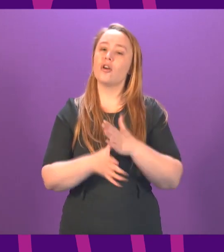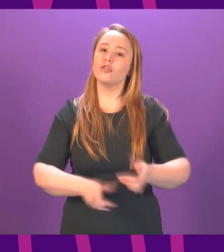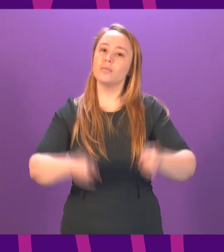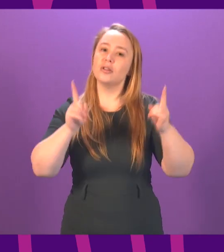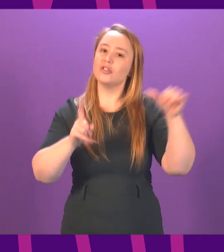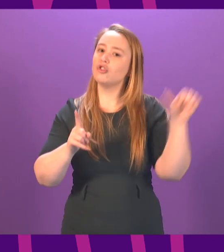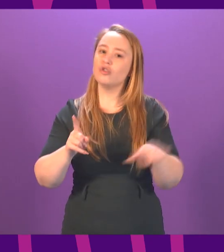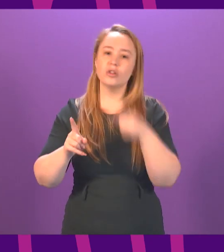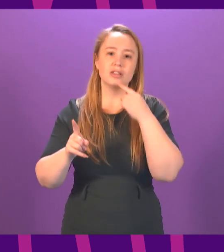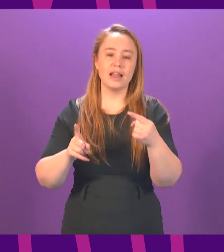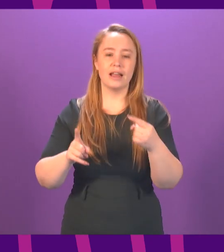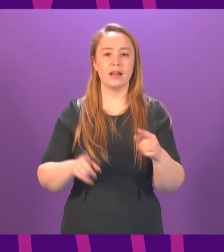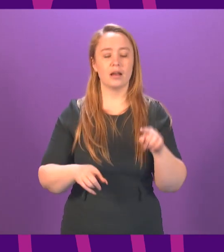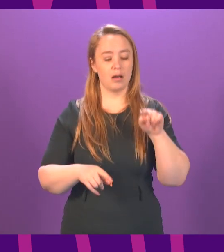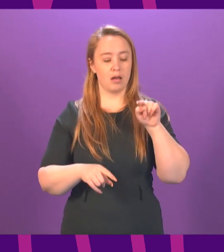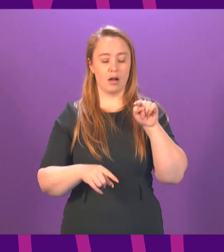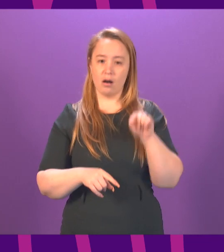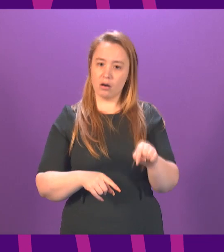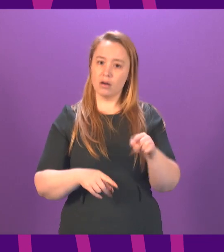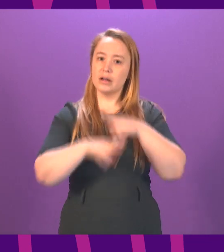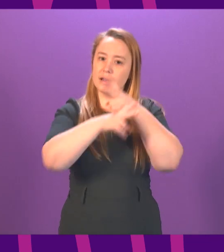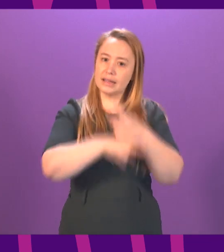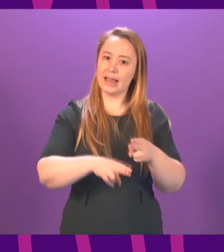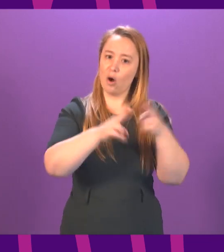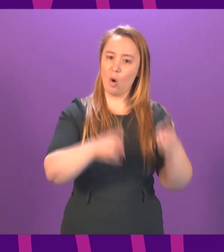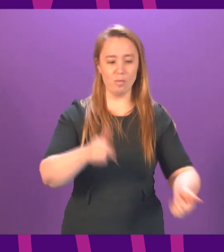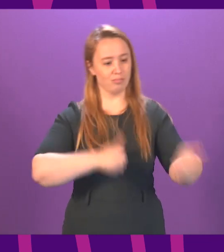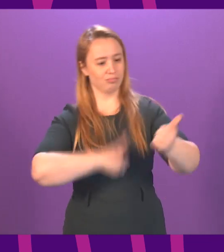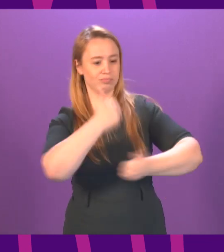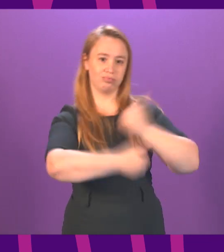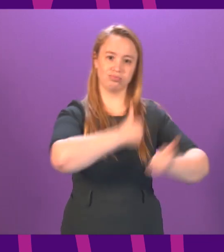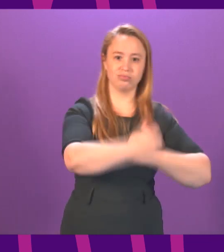that the Scottish Government has not kept pace with the rest of the United Kingdom.